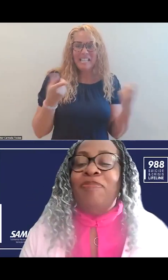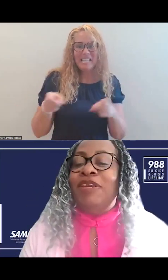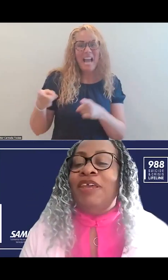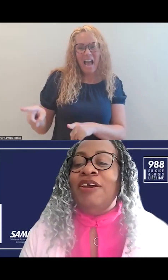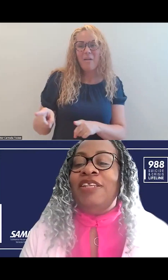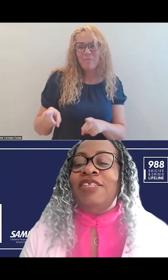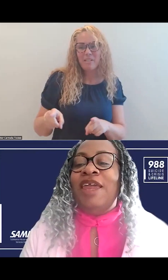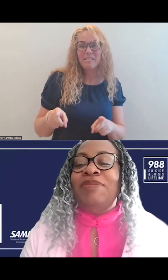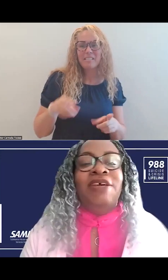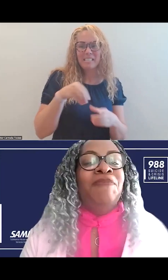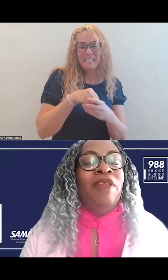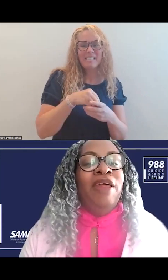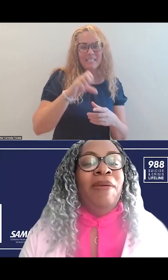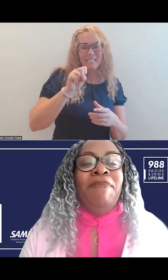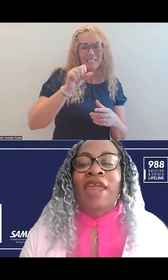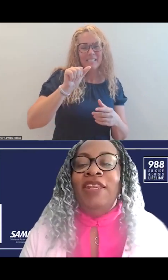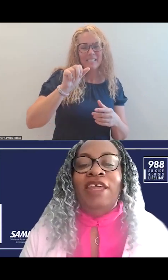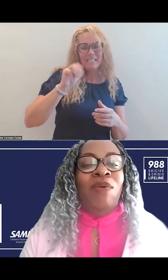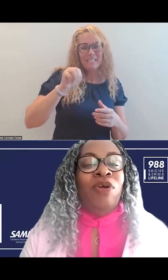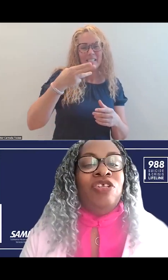HAPPENED AT SAMHSA. THE MAIN THING THAT I WANTED